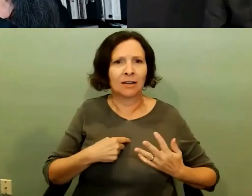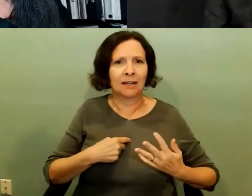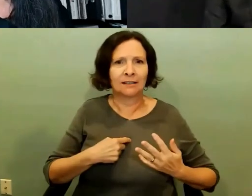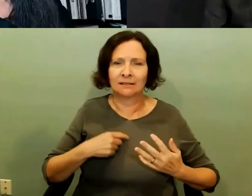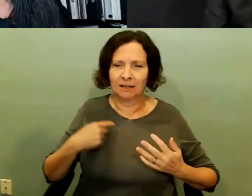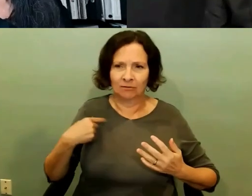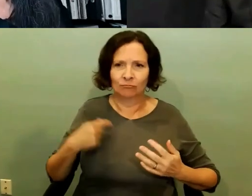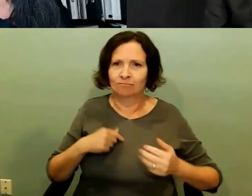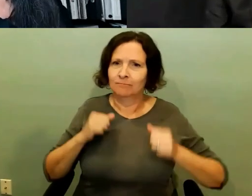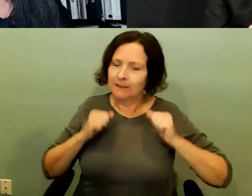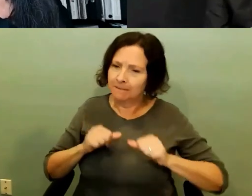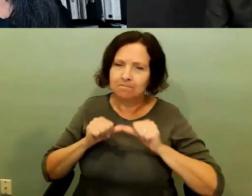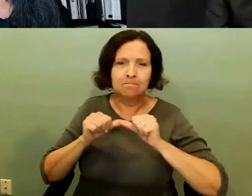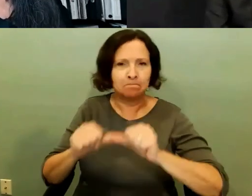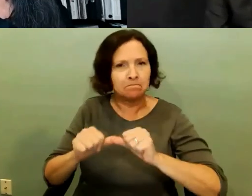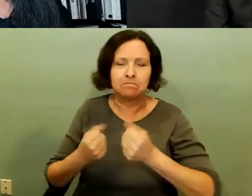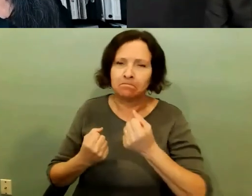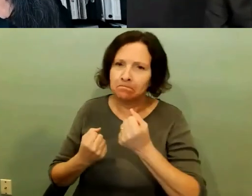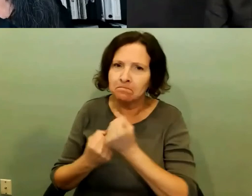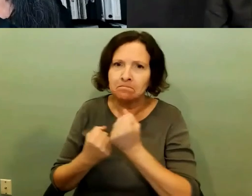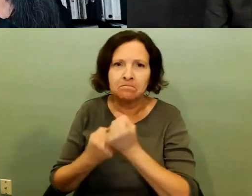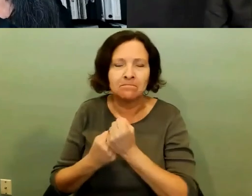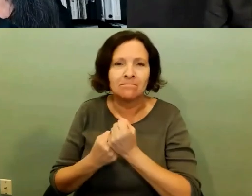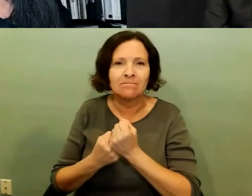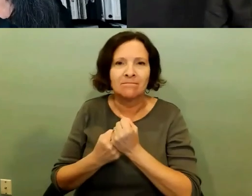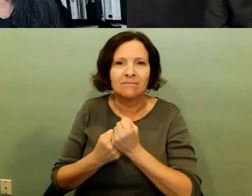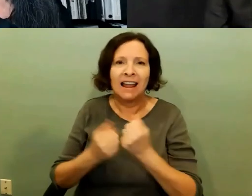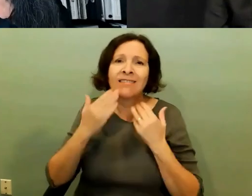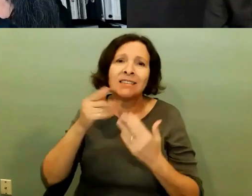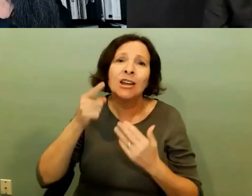for the generosity of your presentation and